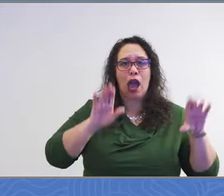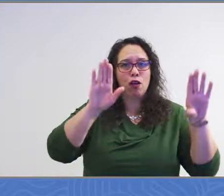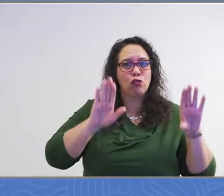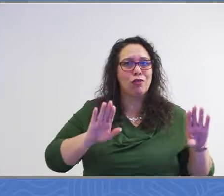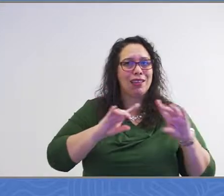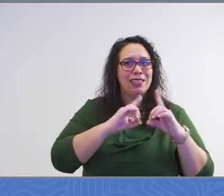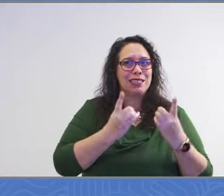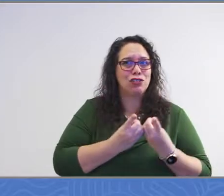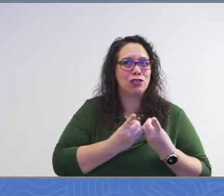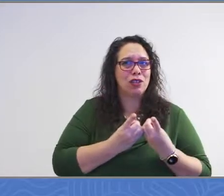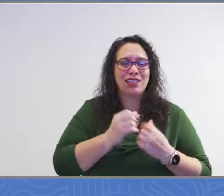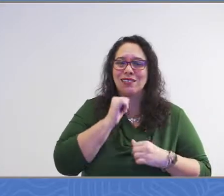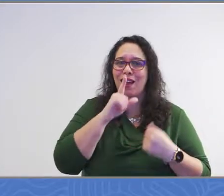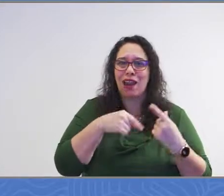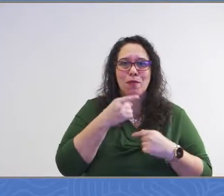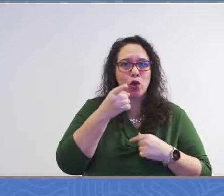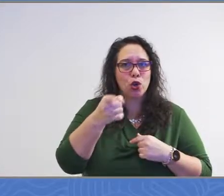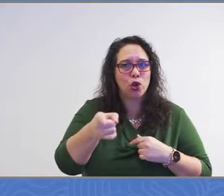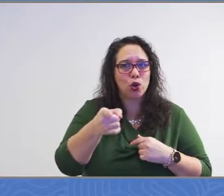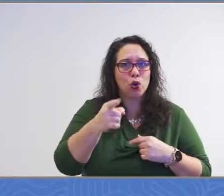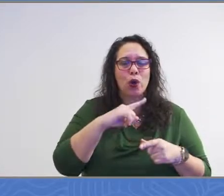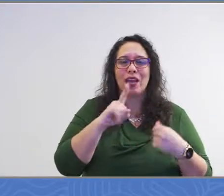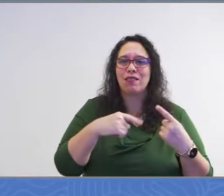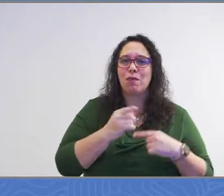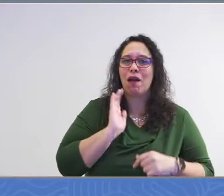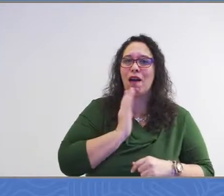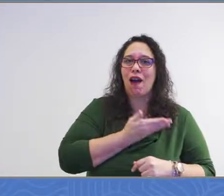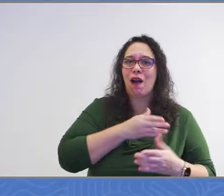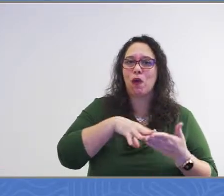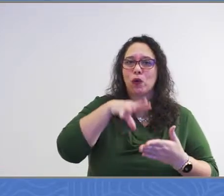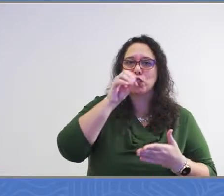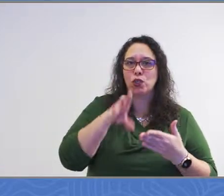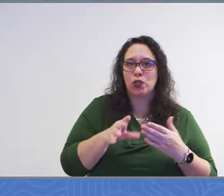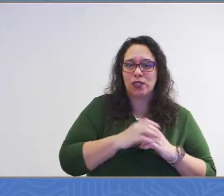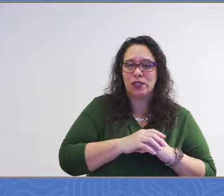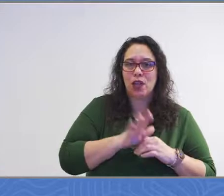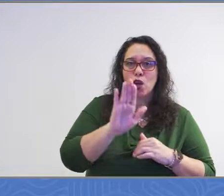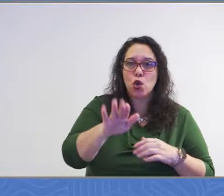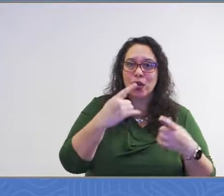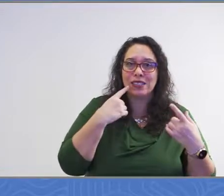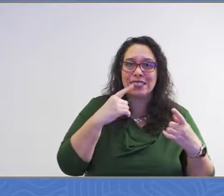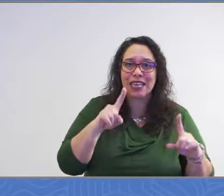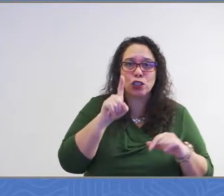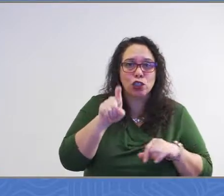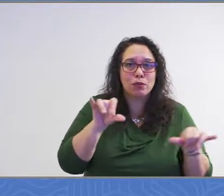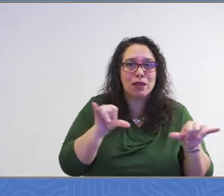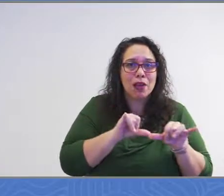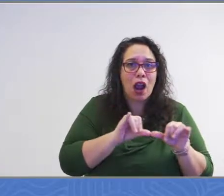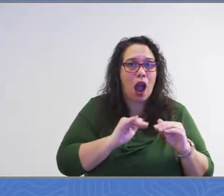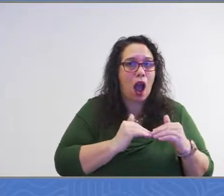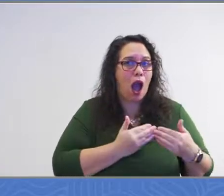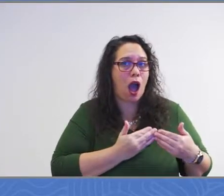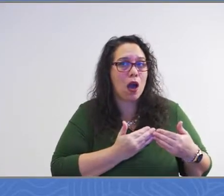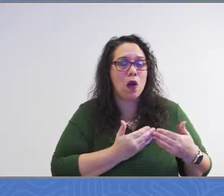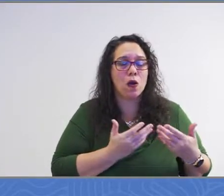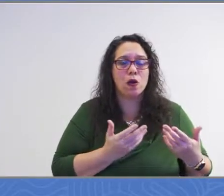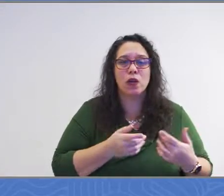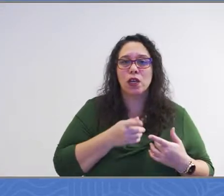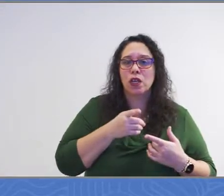it is not about you, it is about our students. Your success should be measured by how your promise students are doing